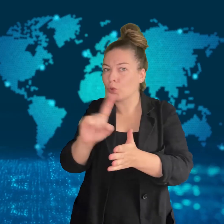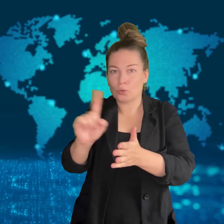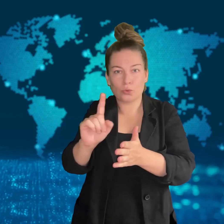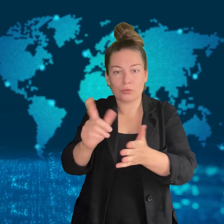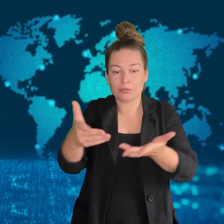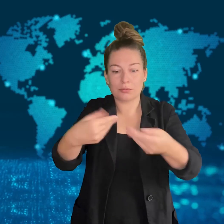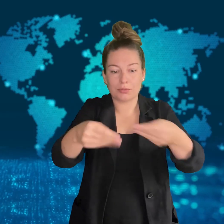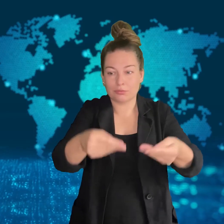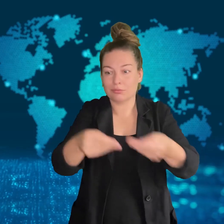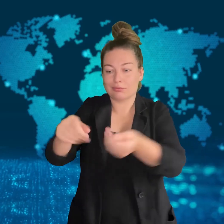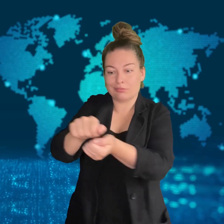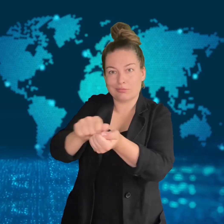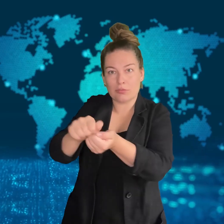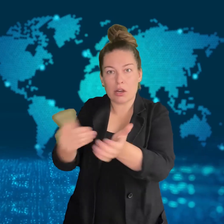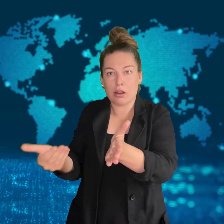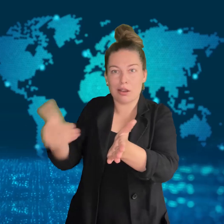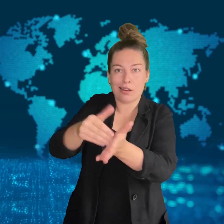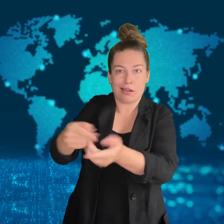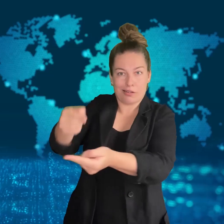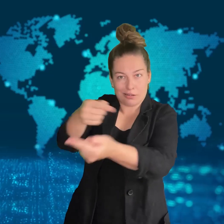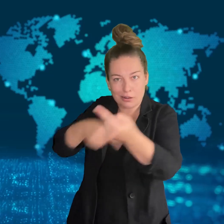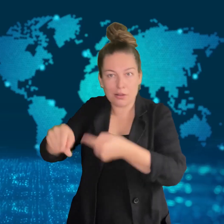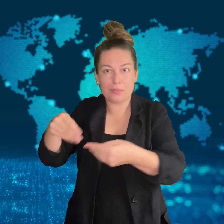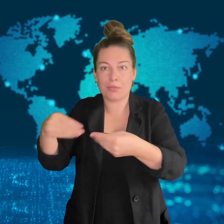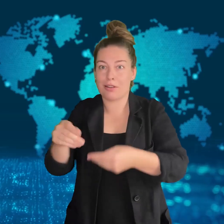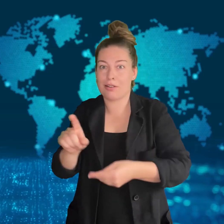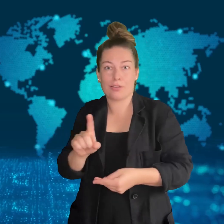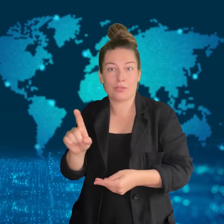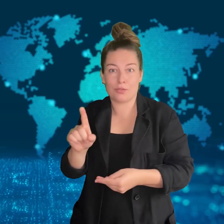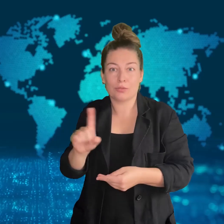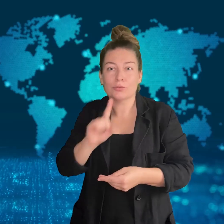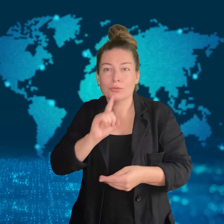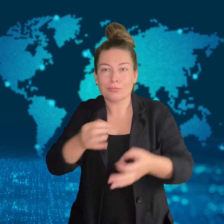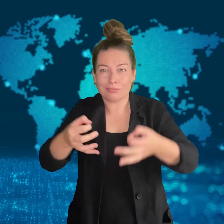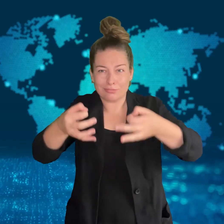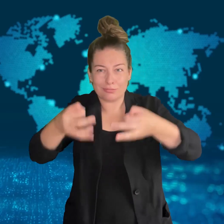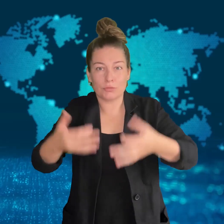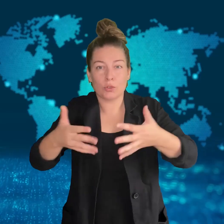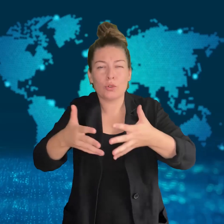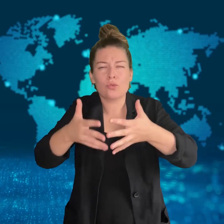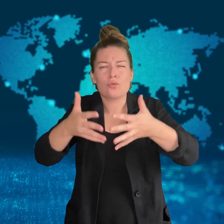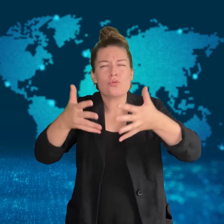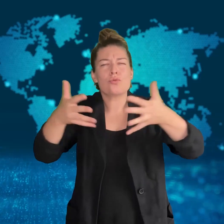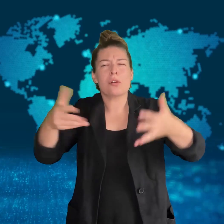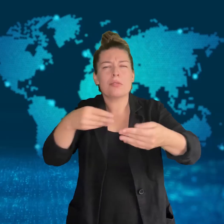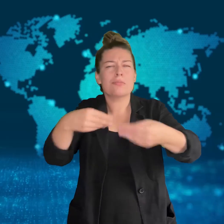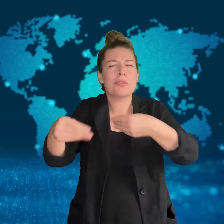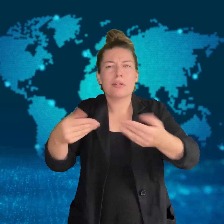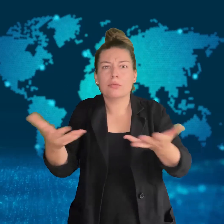California hopes to have found a way to